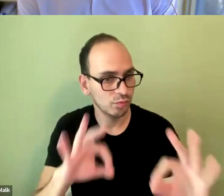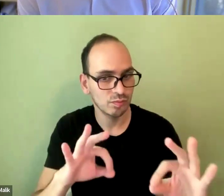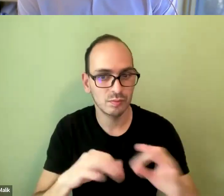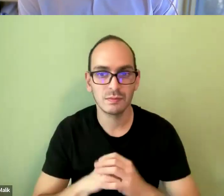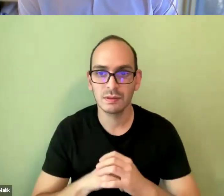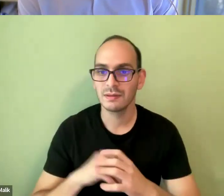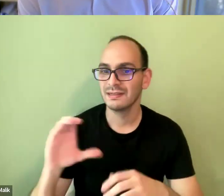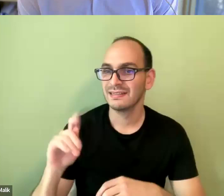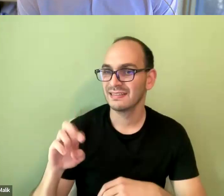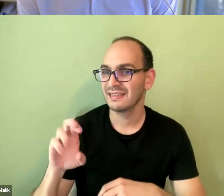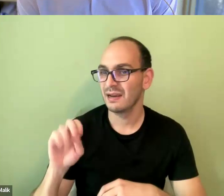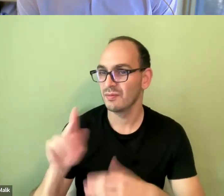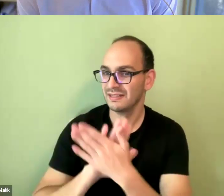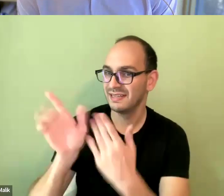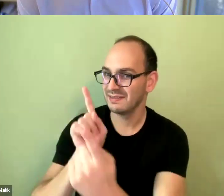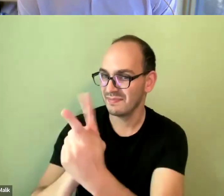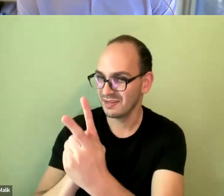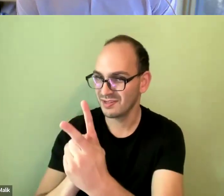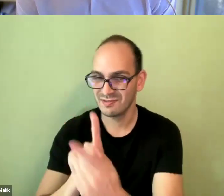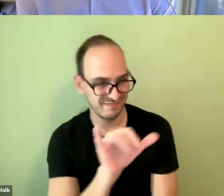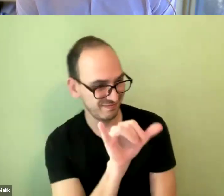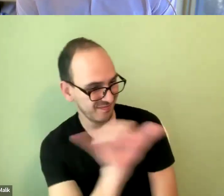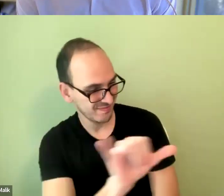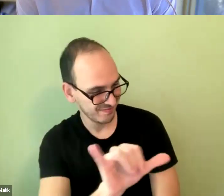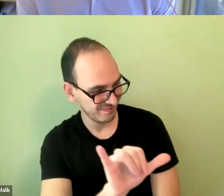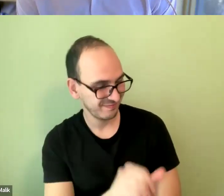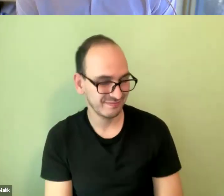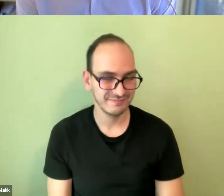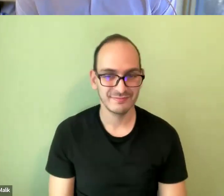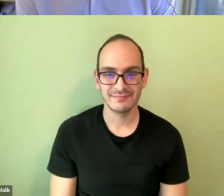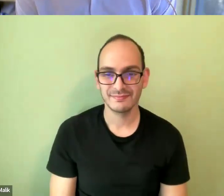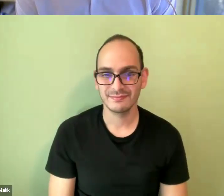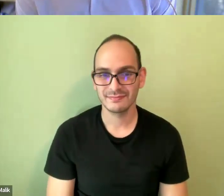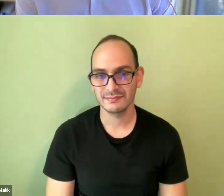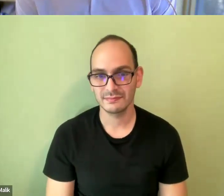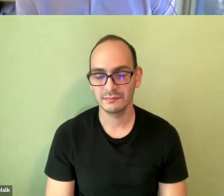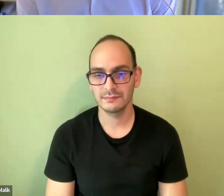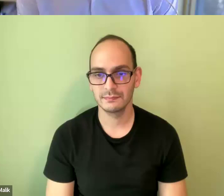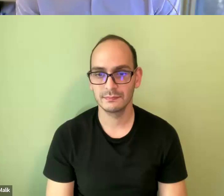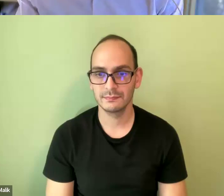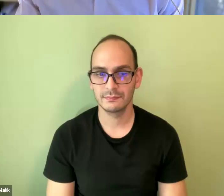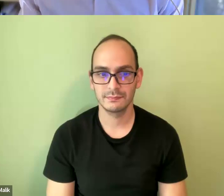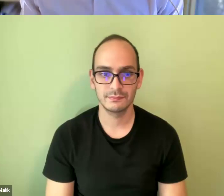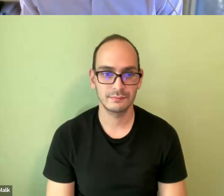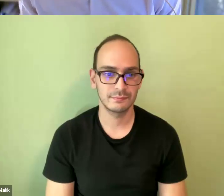Cameron good to be. Likewise, likewise.